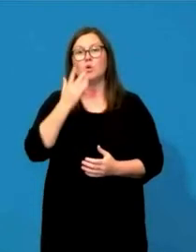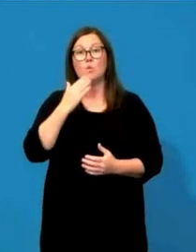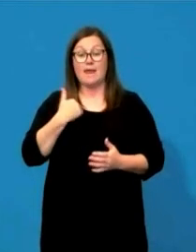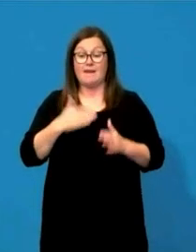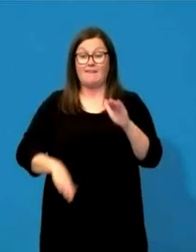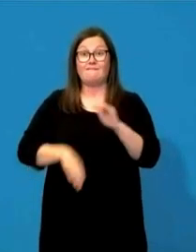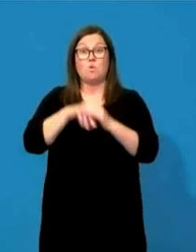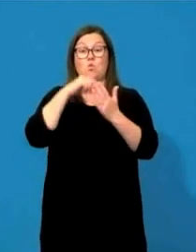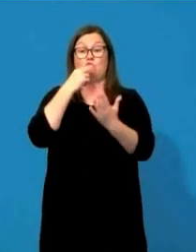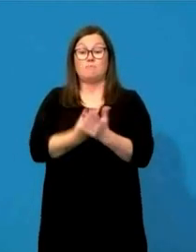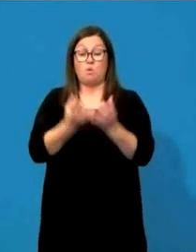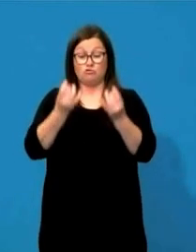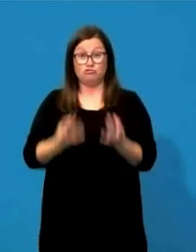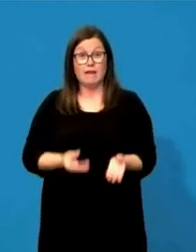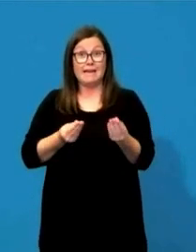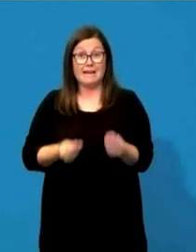election, so I think everything was on standstill.